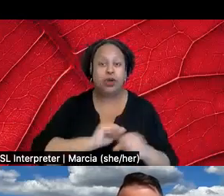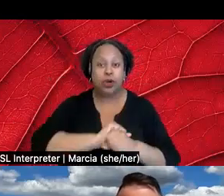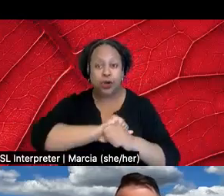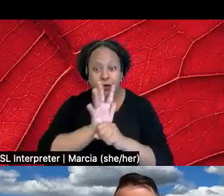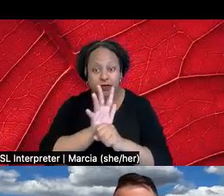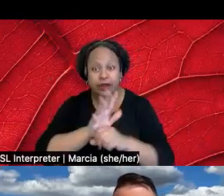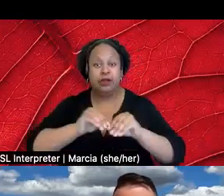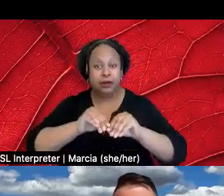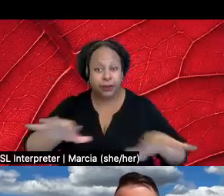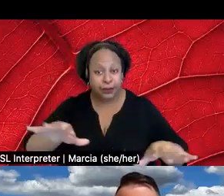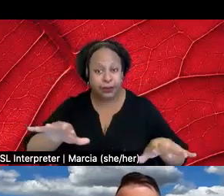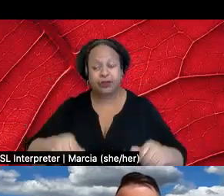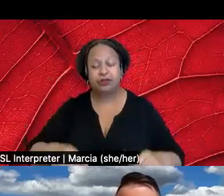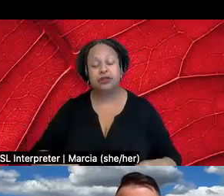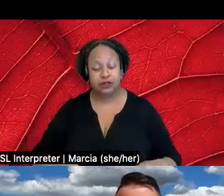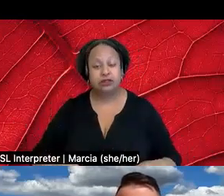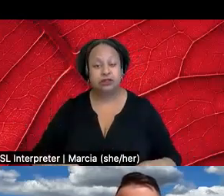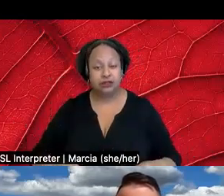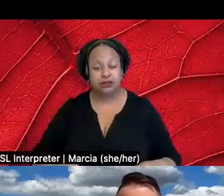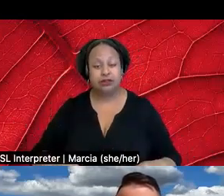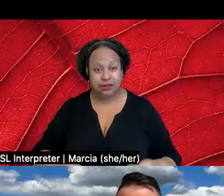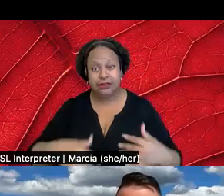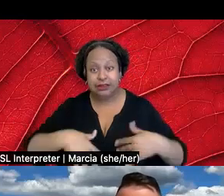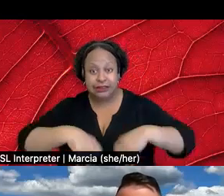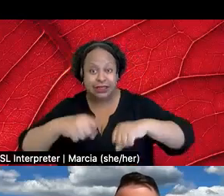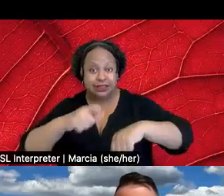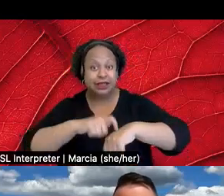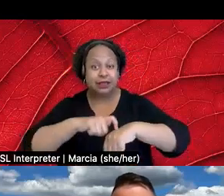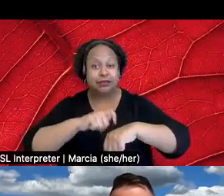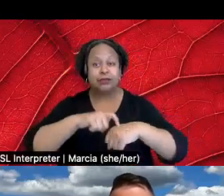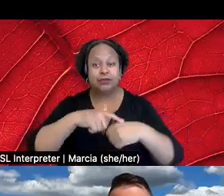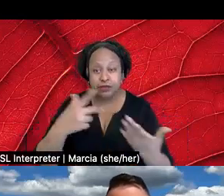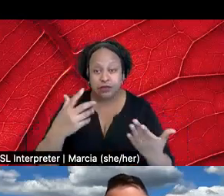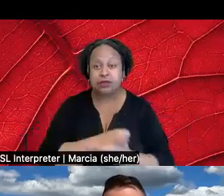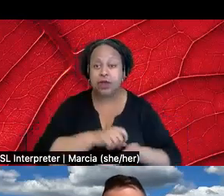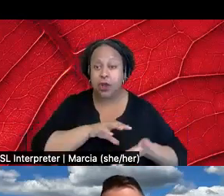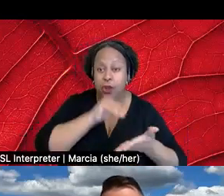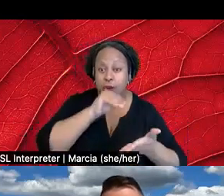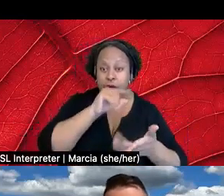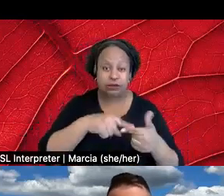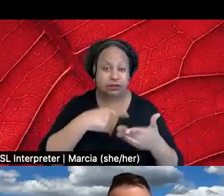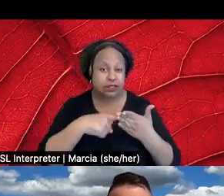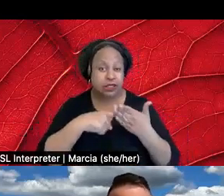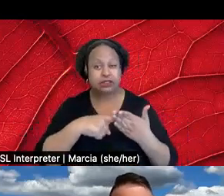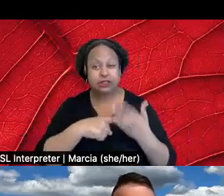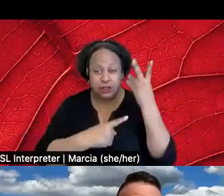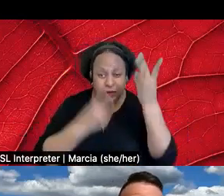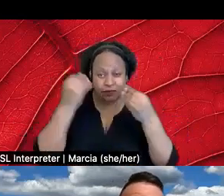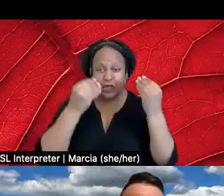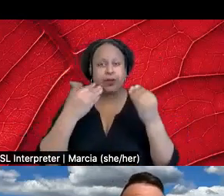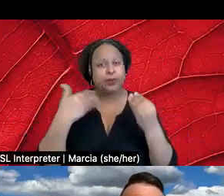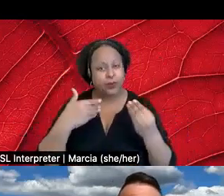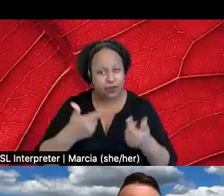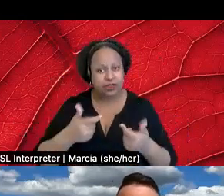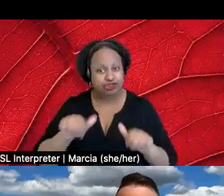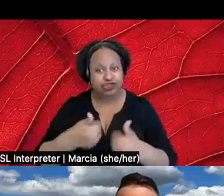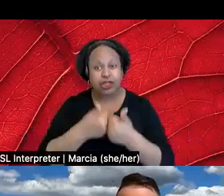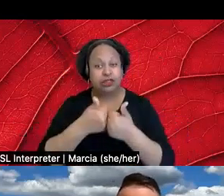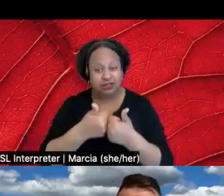and the taking time away to learn, discuss, and reflect is an incredible challenge in our work. In fact, it's almost impossible some days.